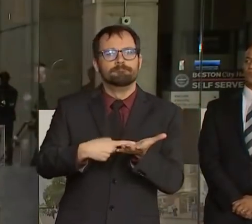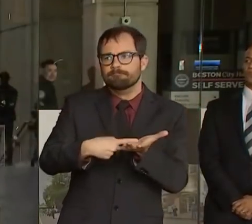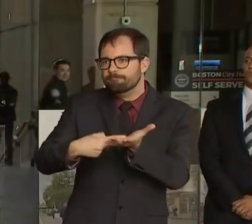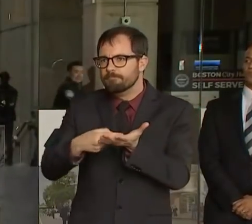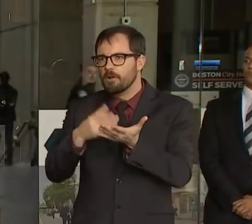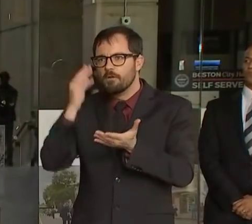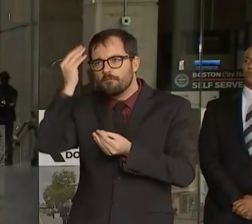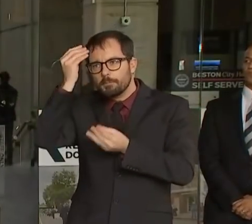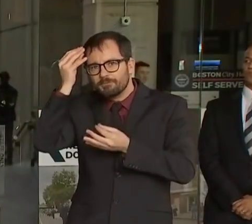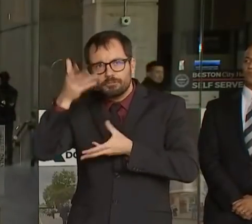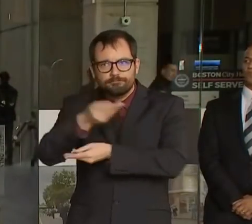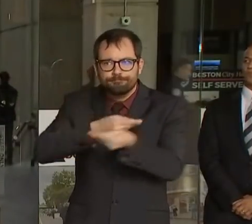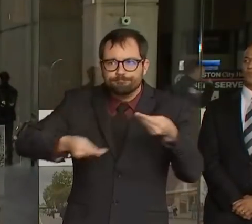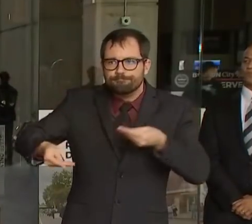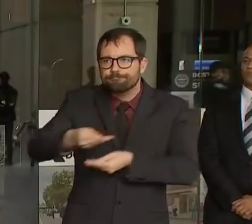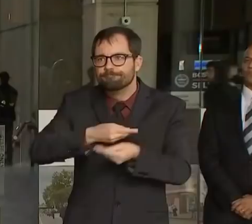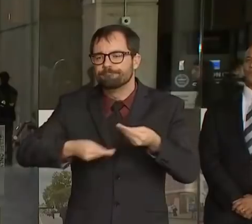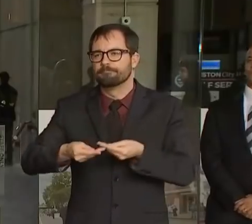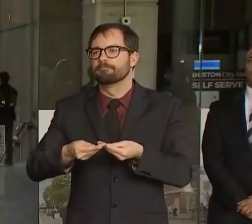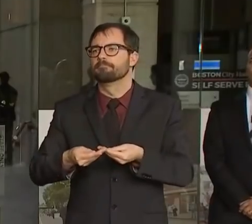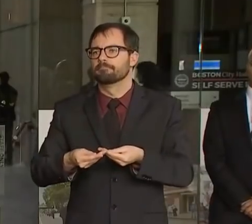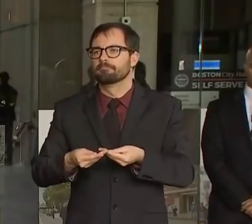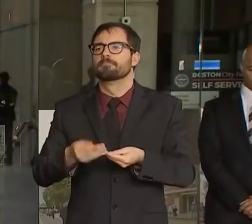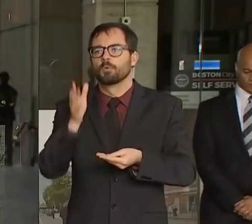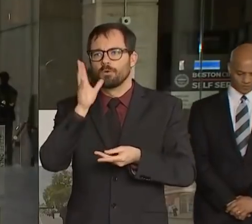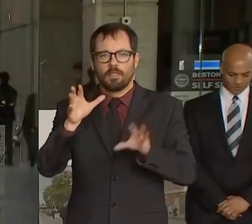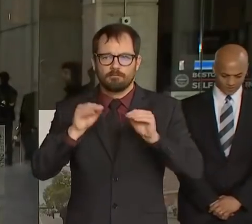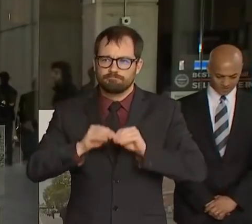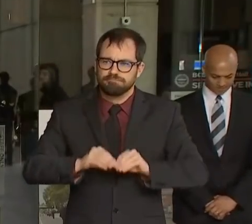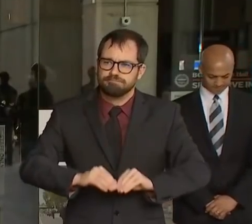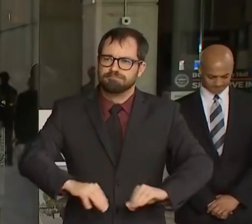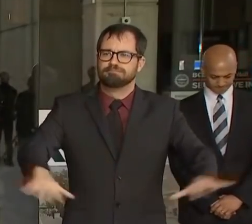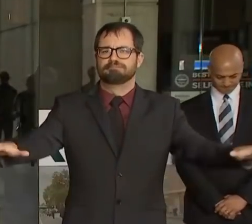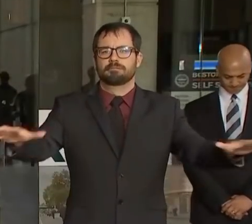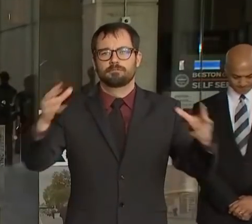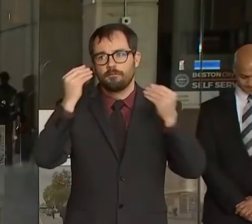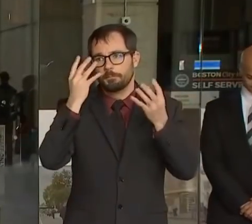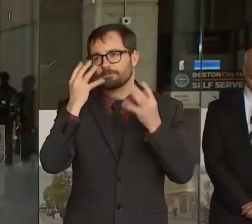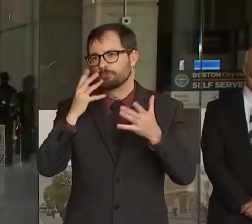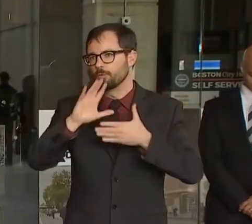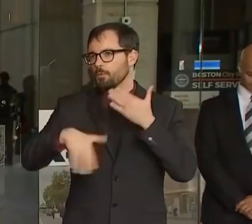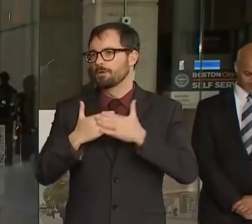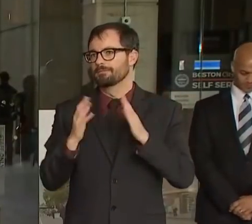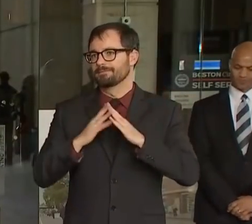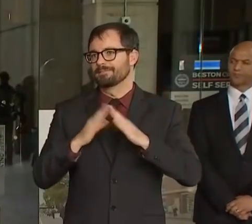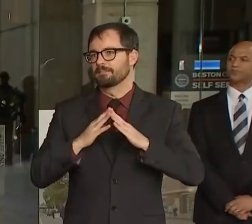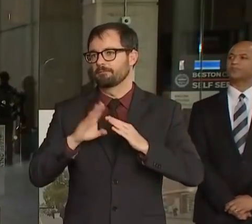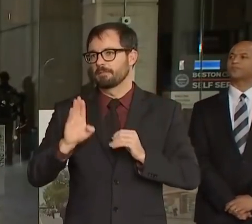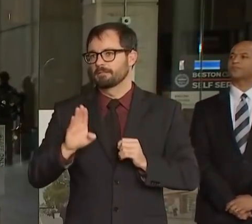AT EVERY LOCATION. WE WILL DO A PRINTED INFORMATION DELIVERY, TO HOMES ACROSS THE CITY.